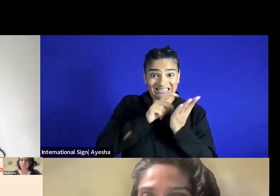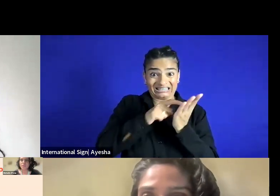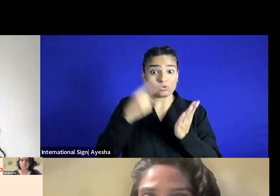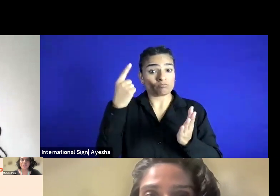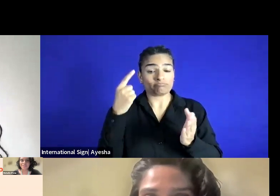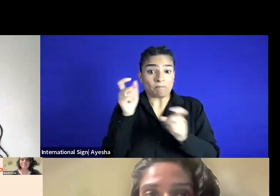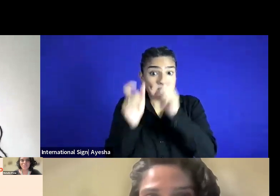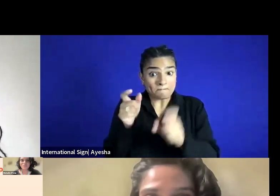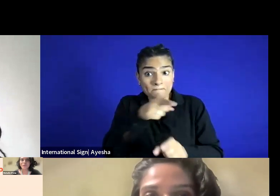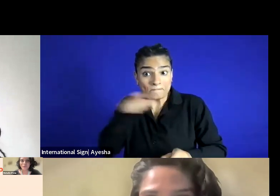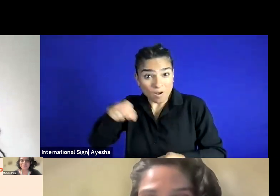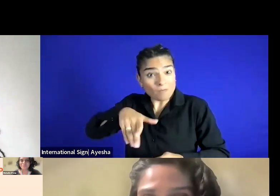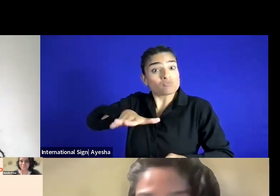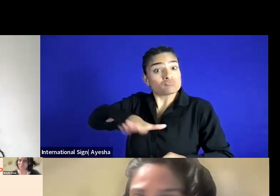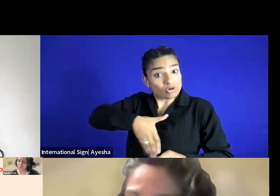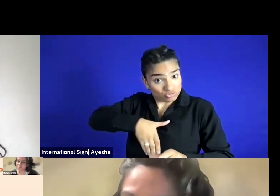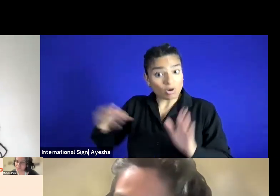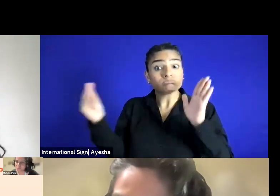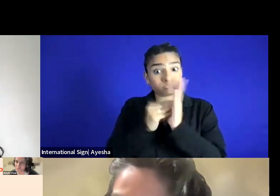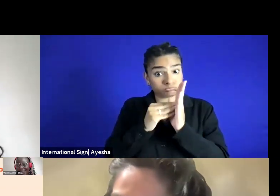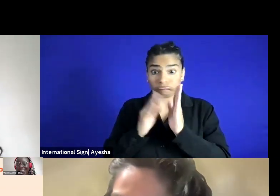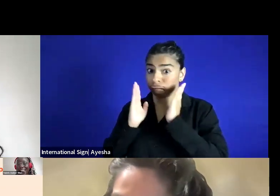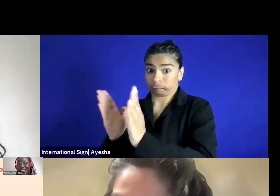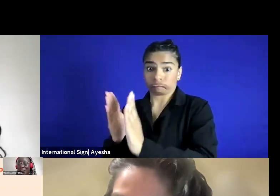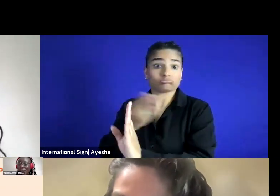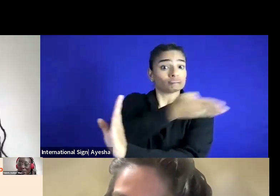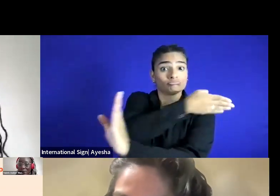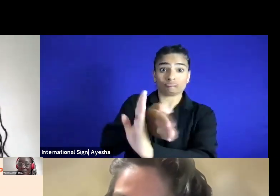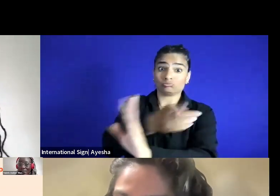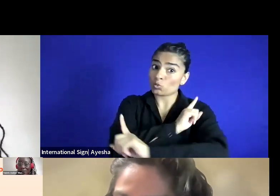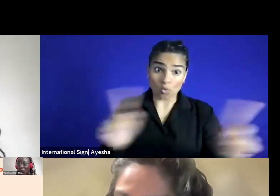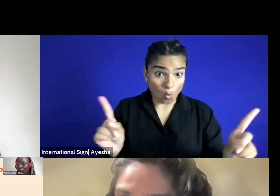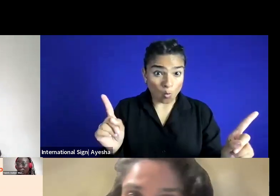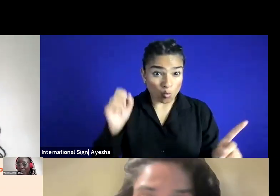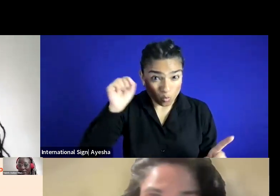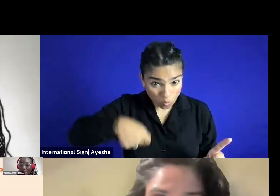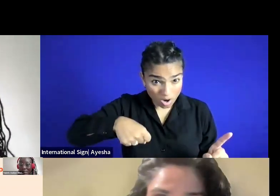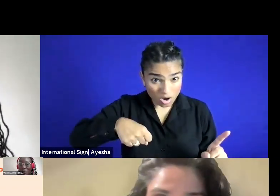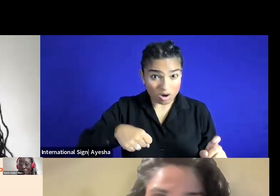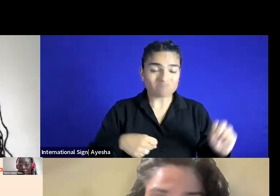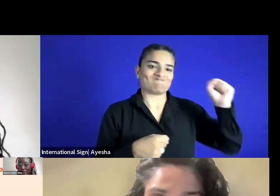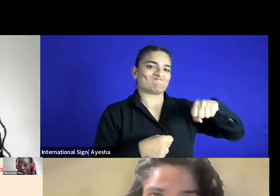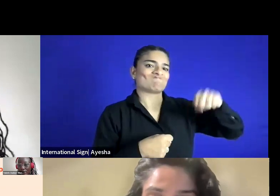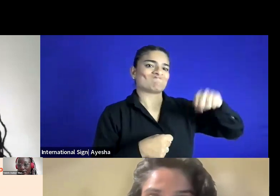So you need to. Yes. Coming to the forum? Yes. And your experience could be either in in-person or virtual.